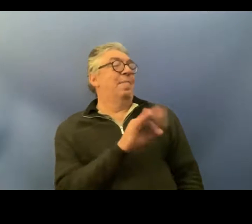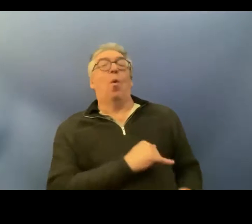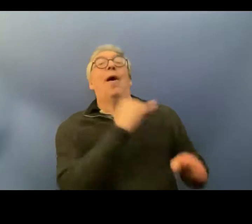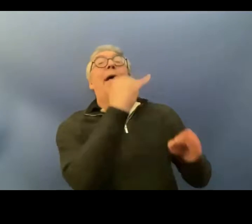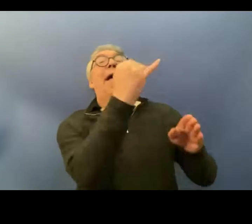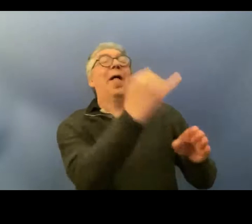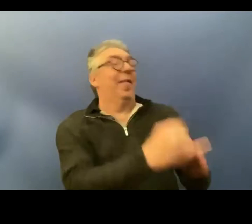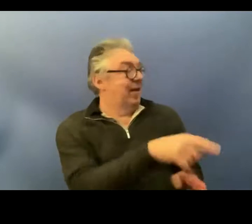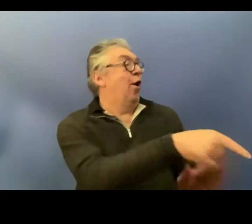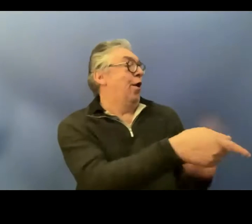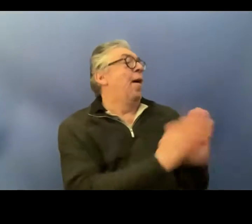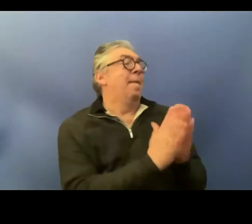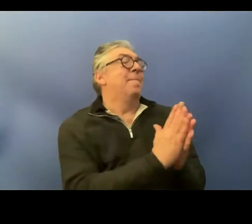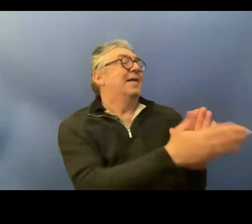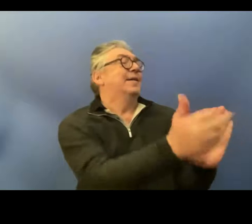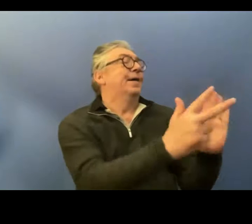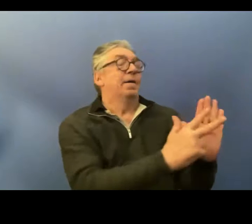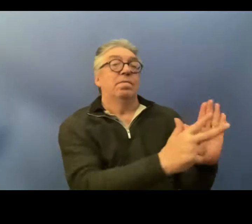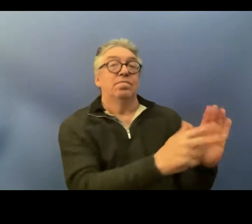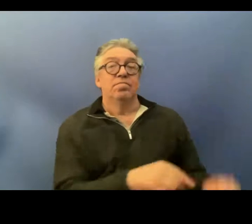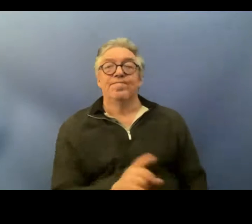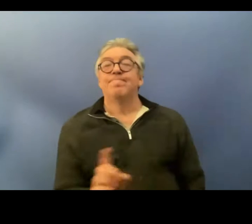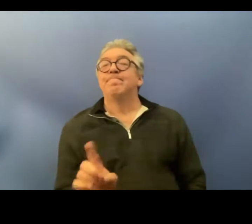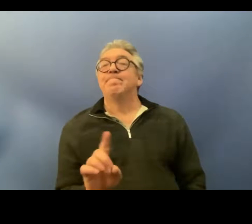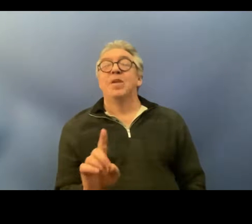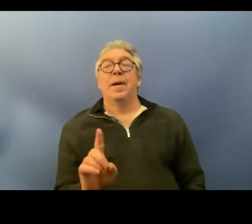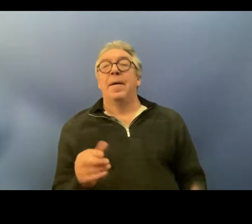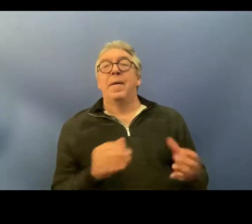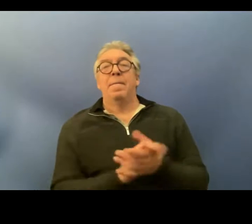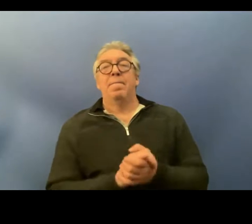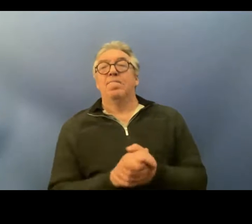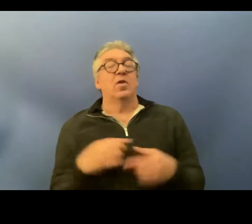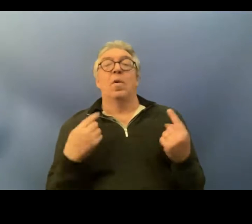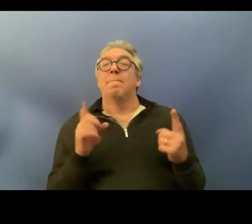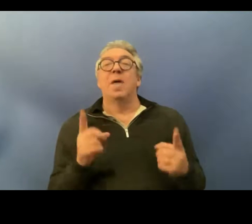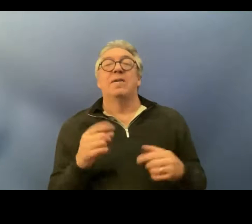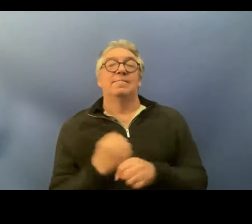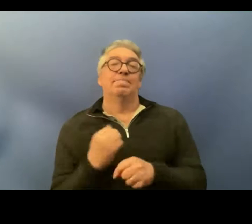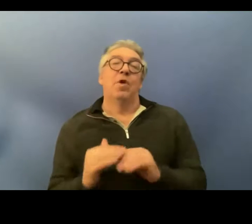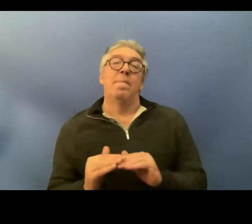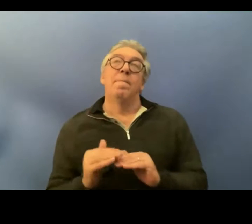of the disability and data initiatives and clearly, we should do more to recognize the